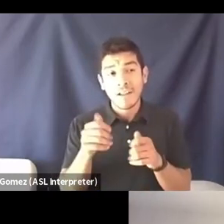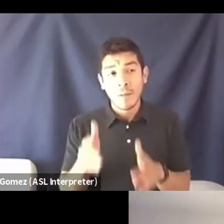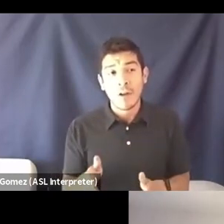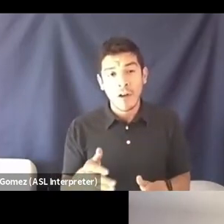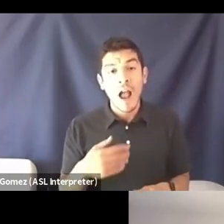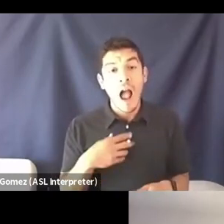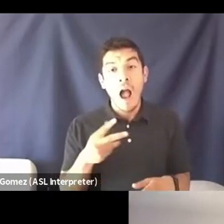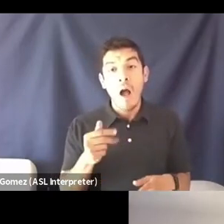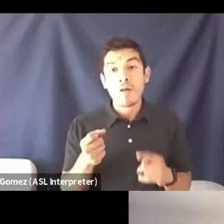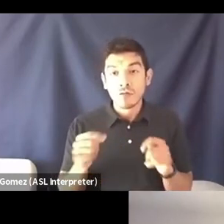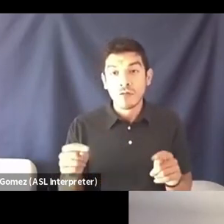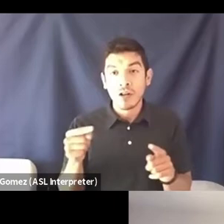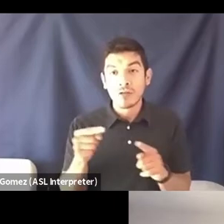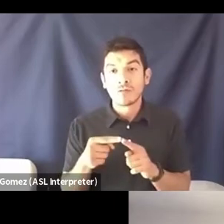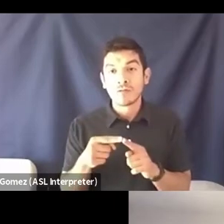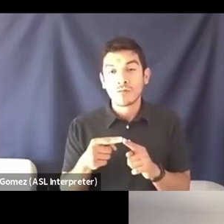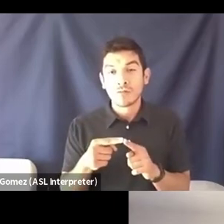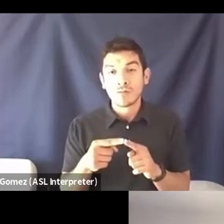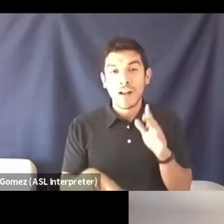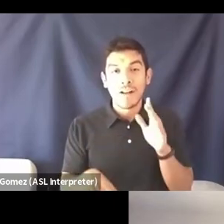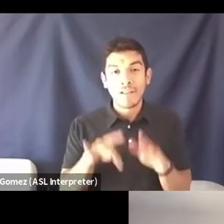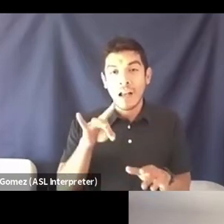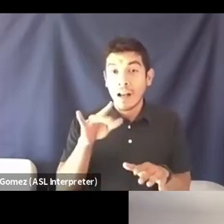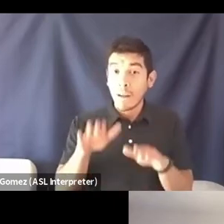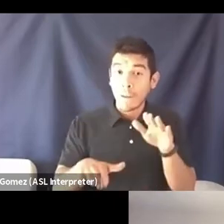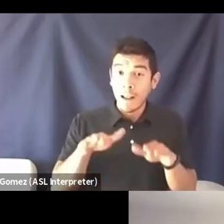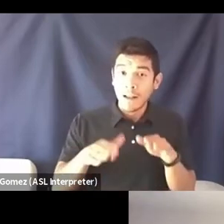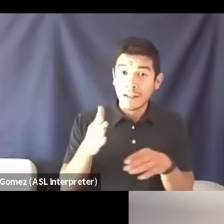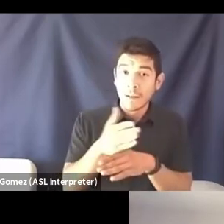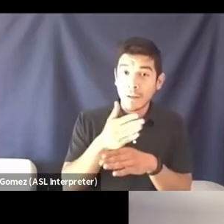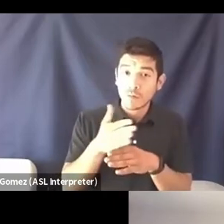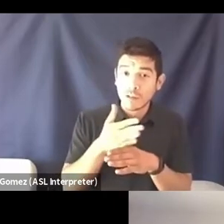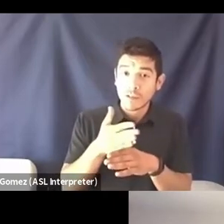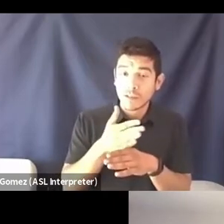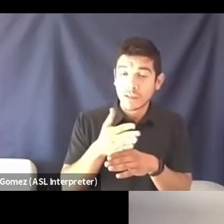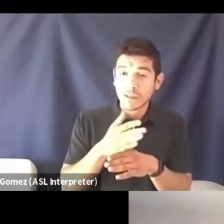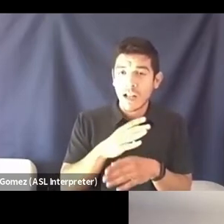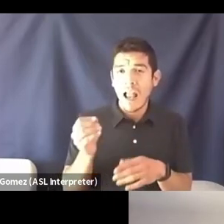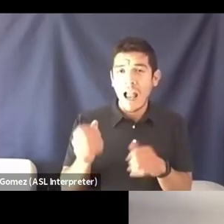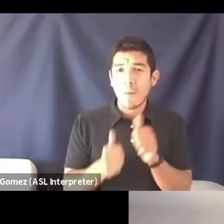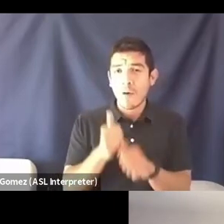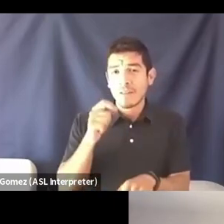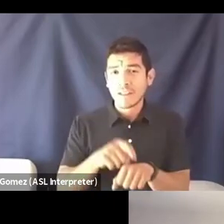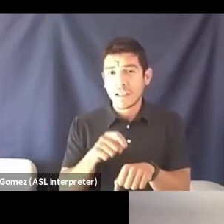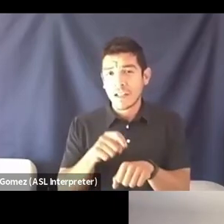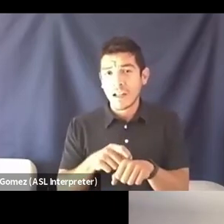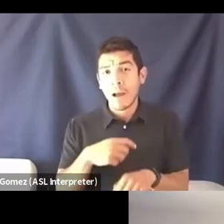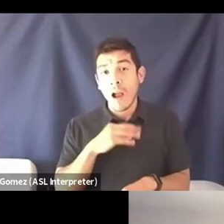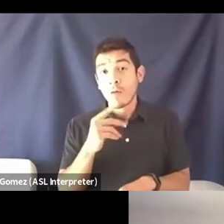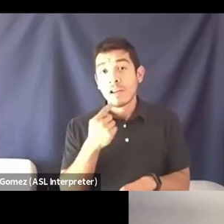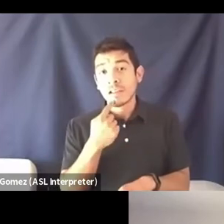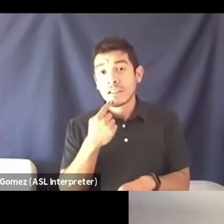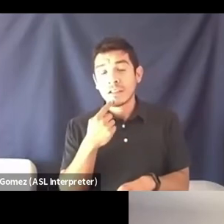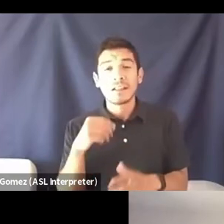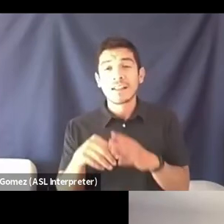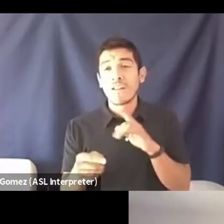to like find a balance in between. And most of the time, I would say in the first five months,